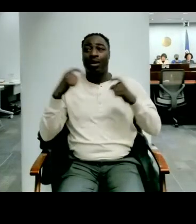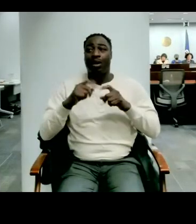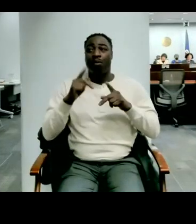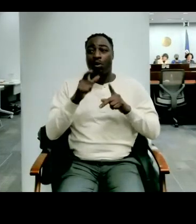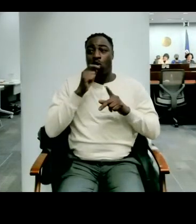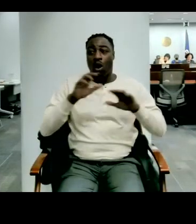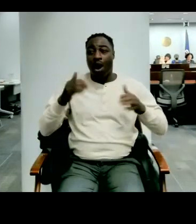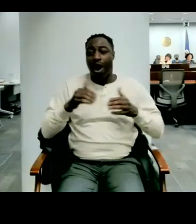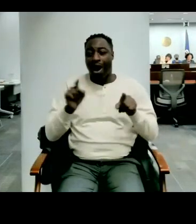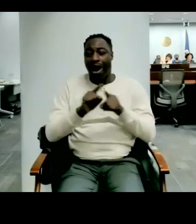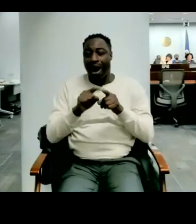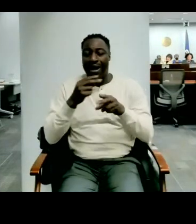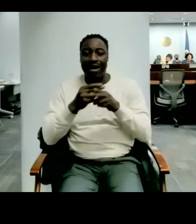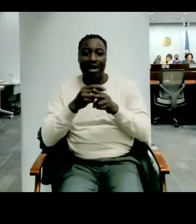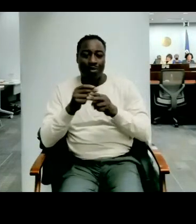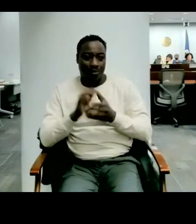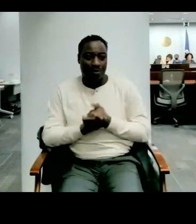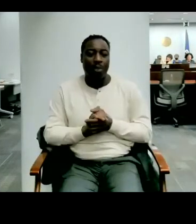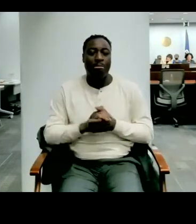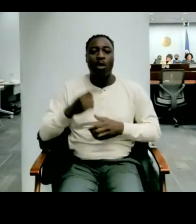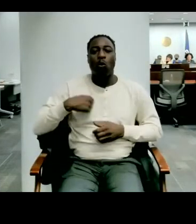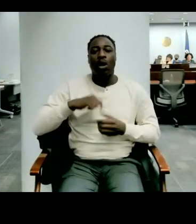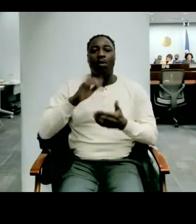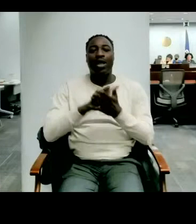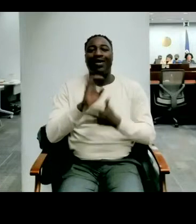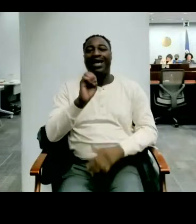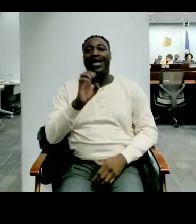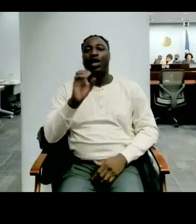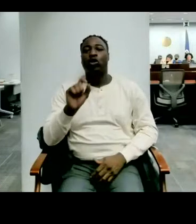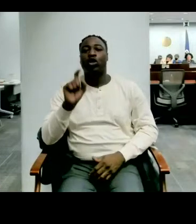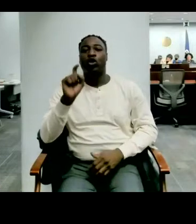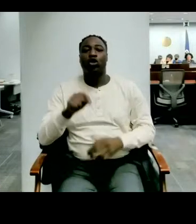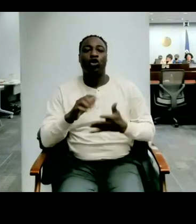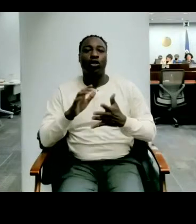hired as temps, we believe the EEOC should end administrative,